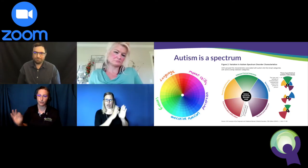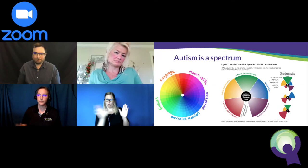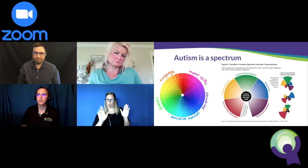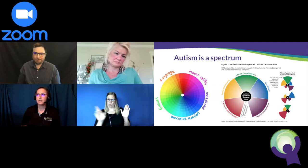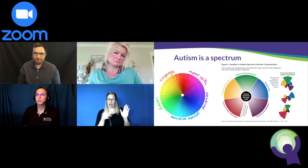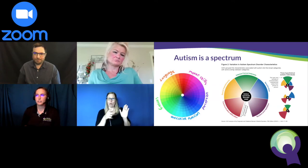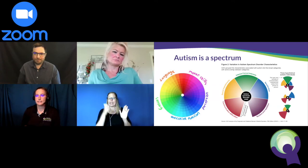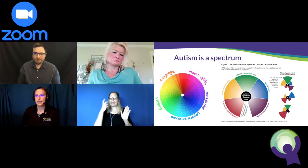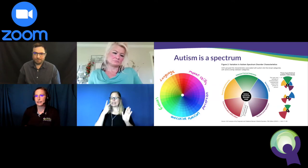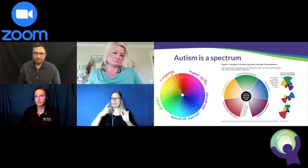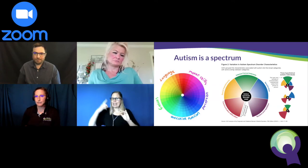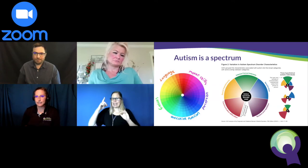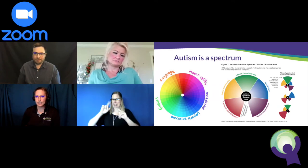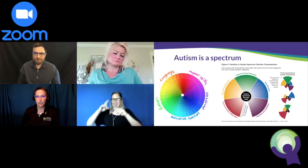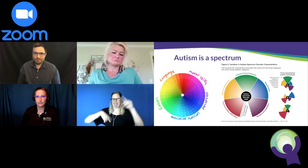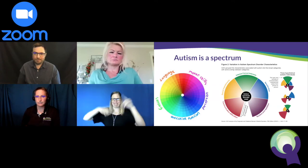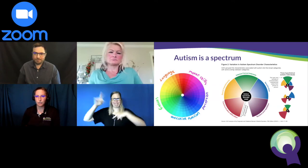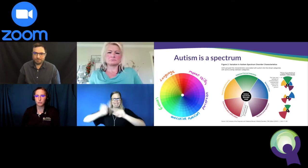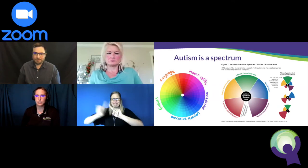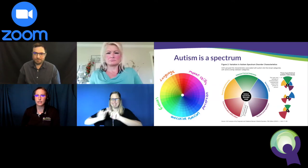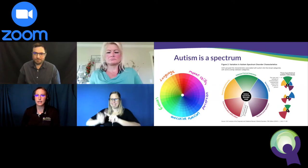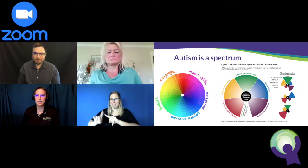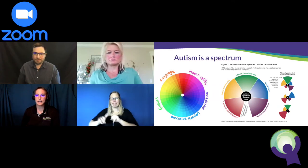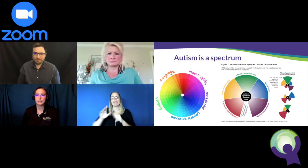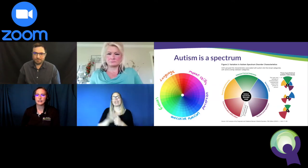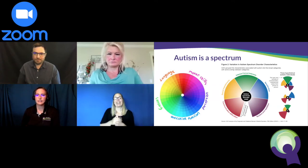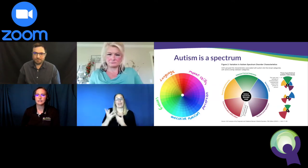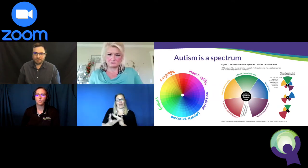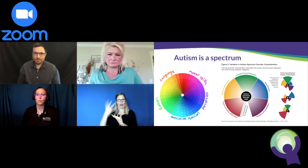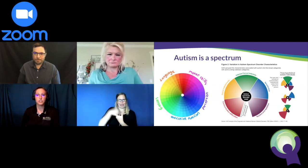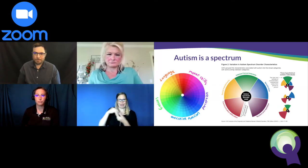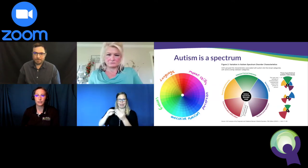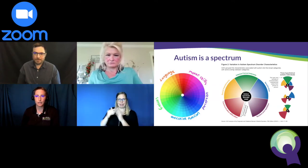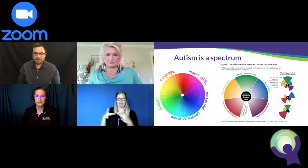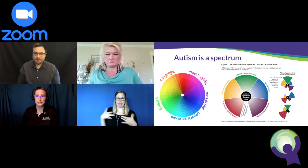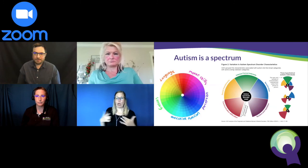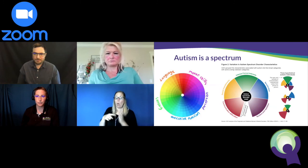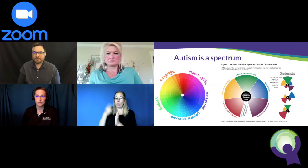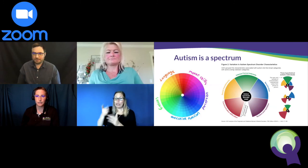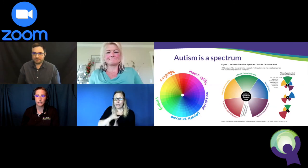There's a saying that we say in the autism community and it is: "Once you've met an autistic person,